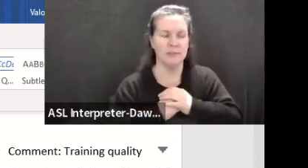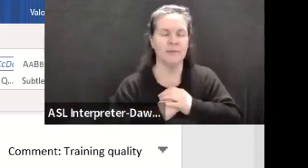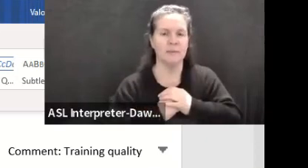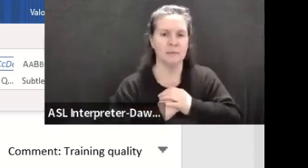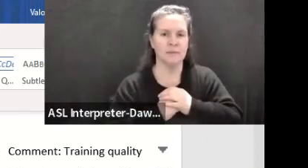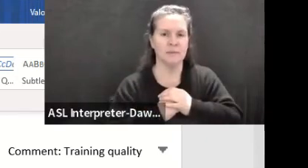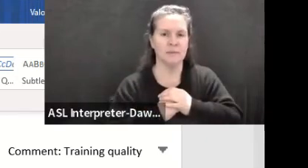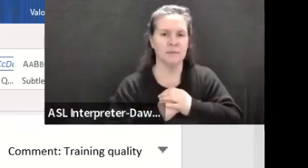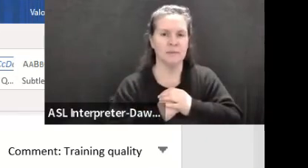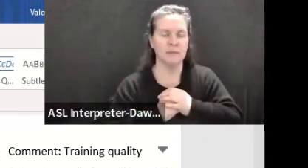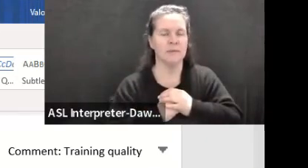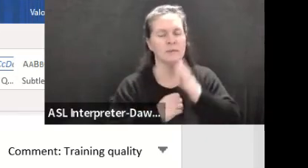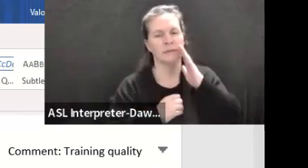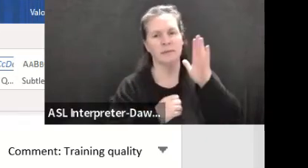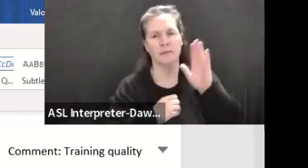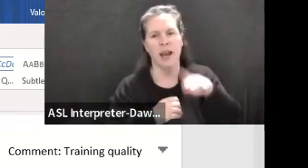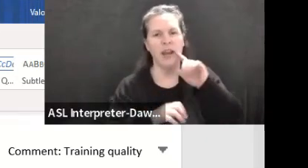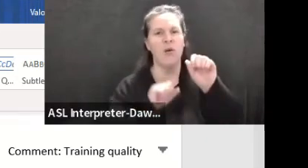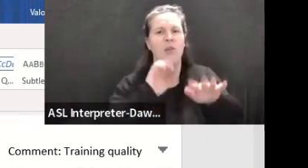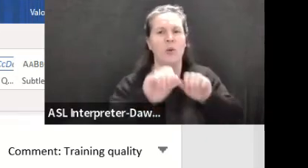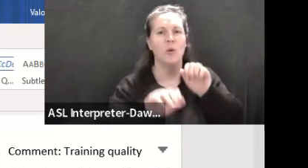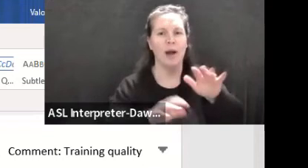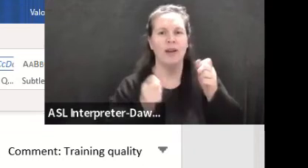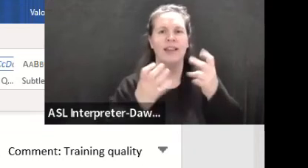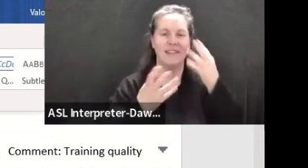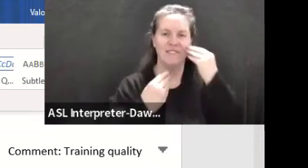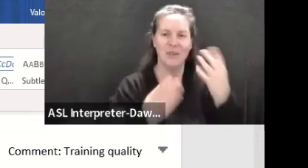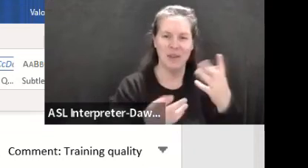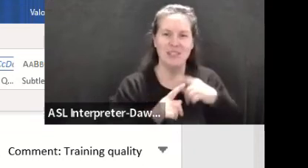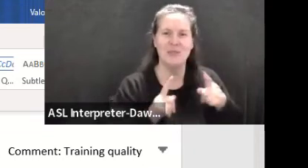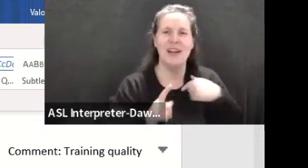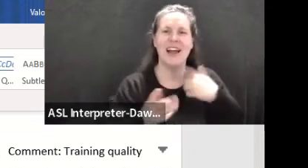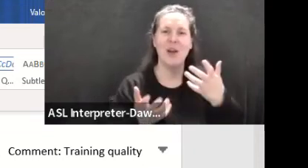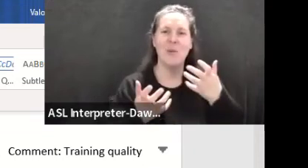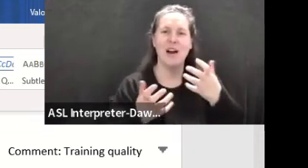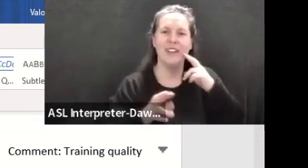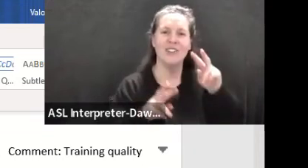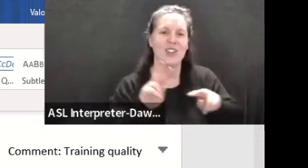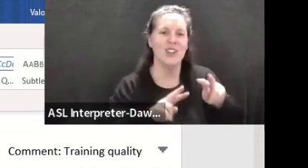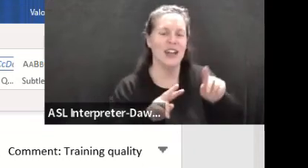I know I threw a bunch of information out there, but I really wanna look at this section,